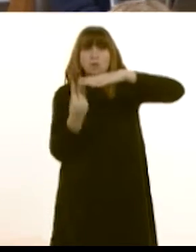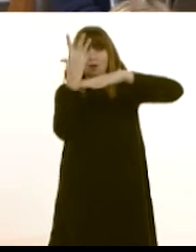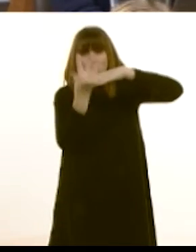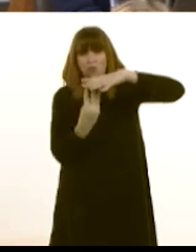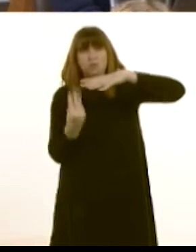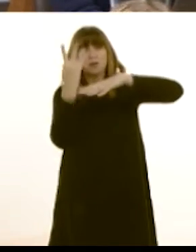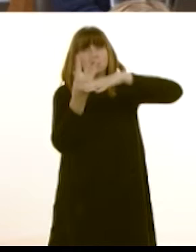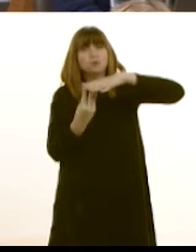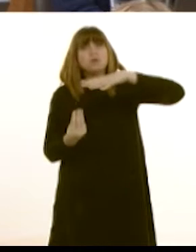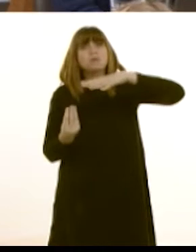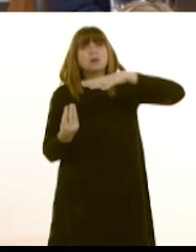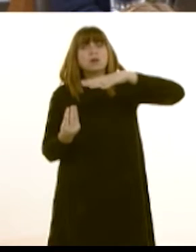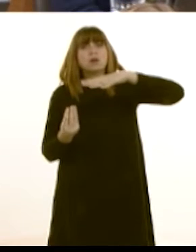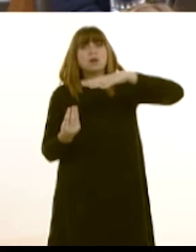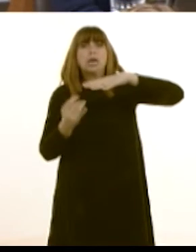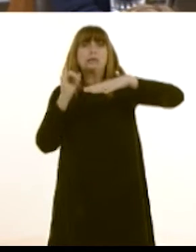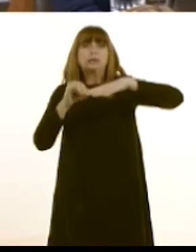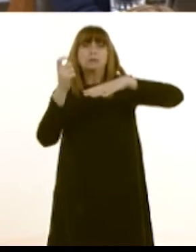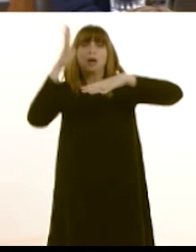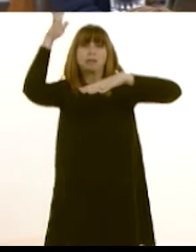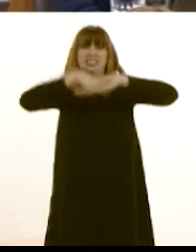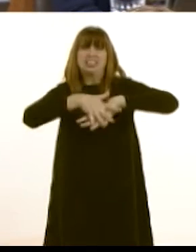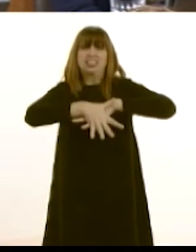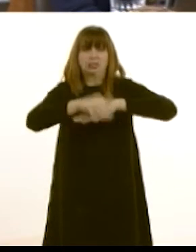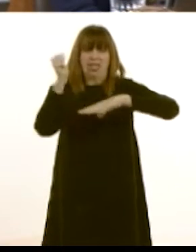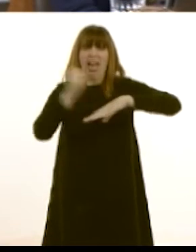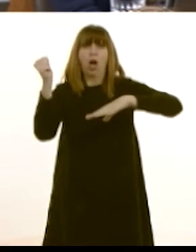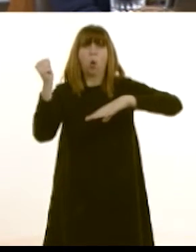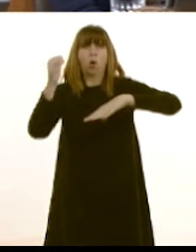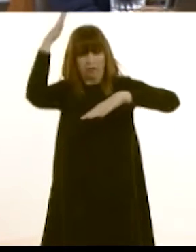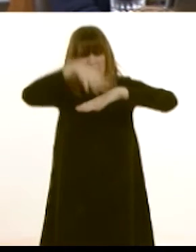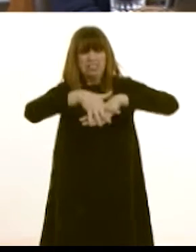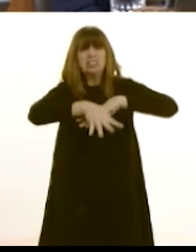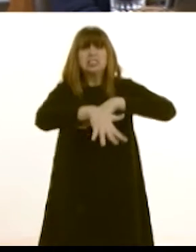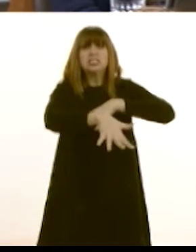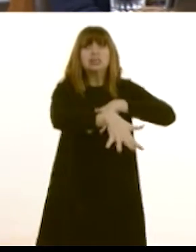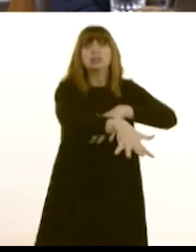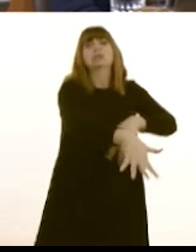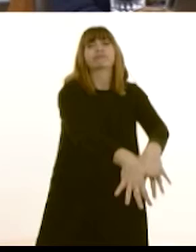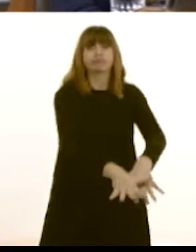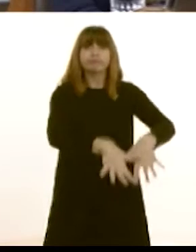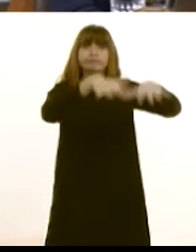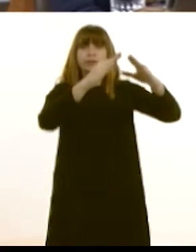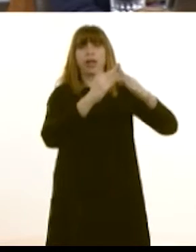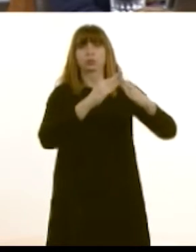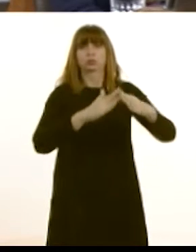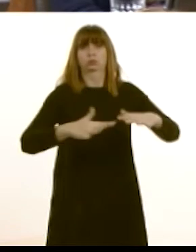the camber and into some peopleís houses. Many of the roadsóthe A55 was oneówere built to a far lower standard than we would build